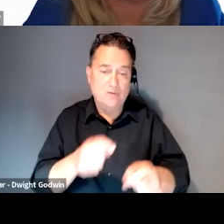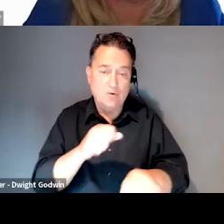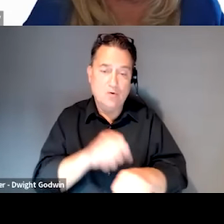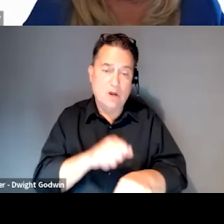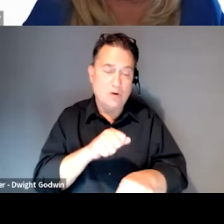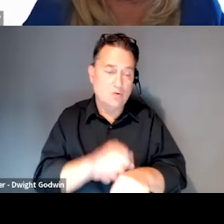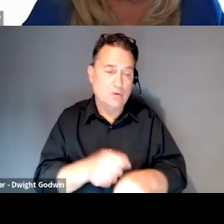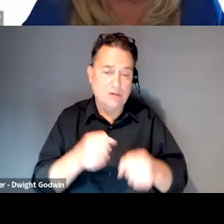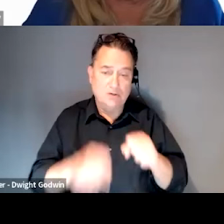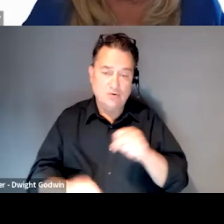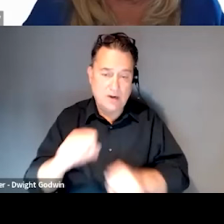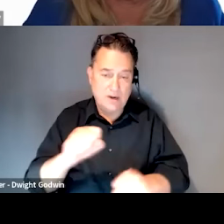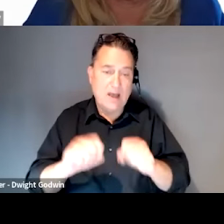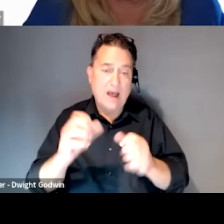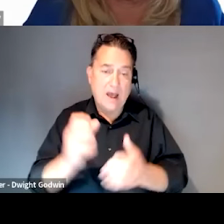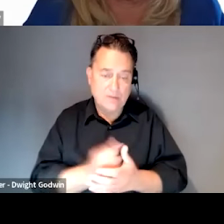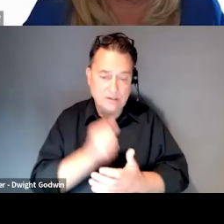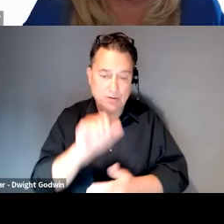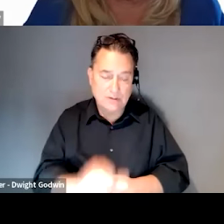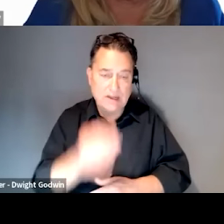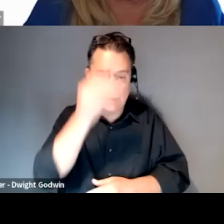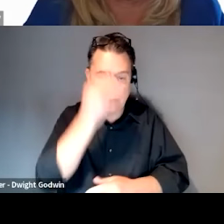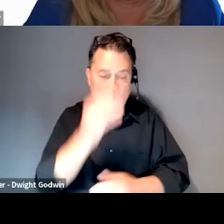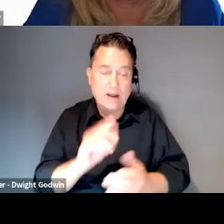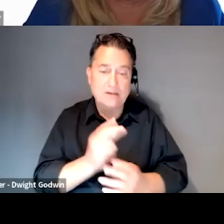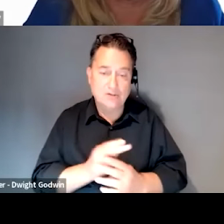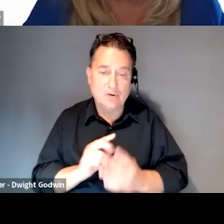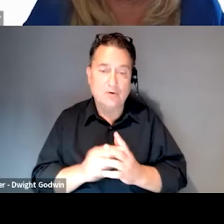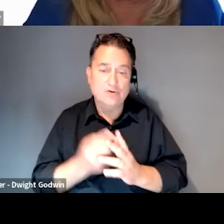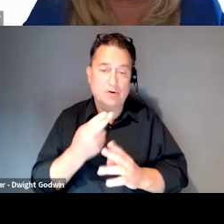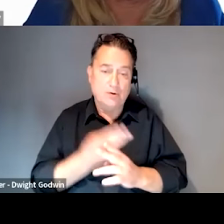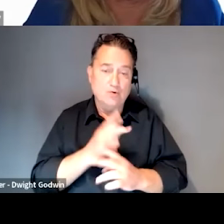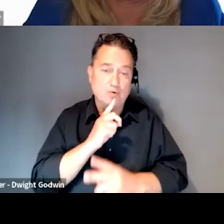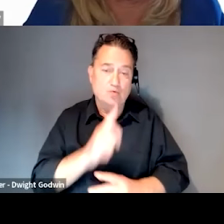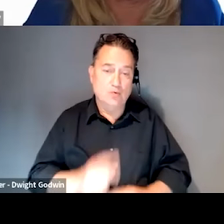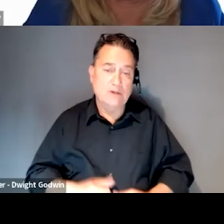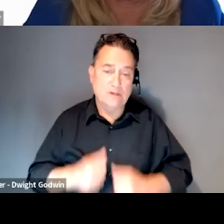how they took this information and put it into practice to help their family treatment courts get to scale.